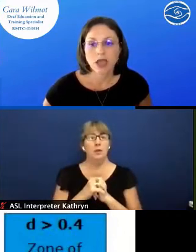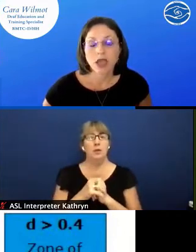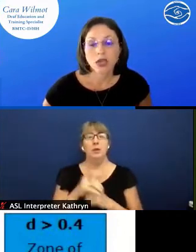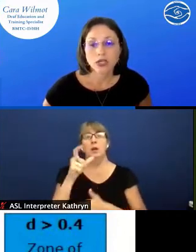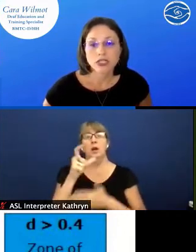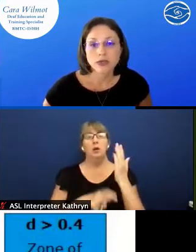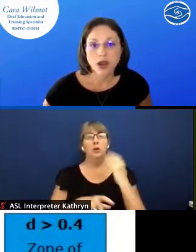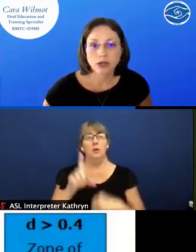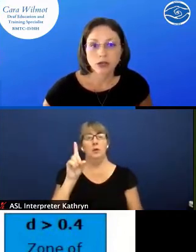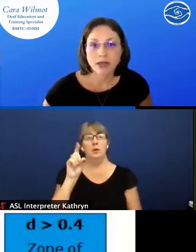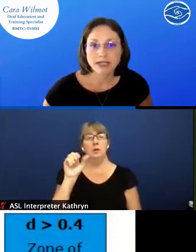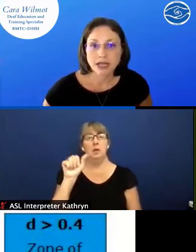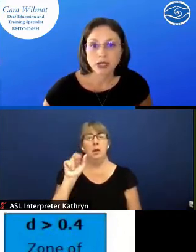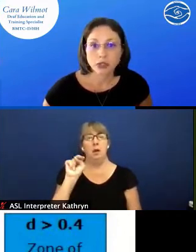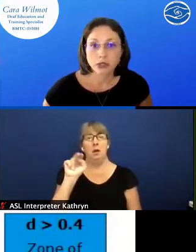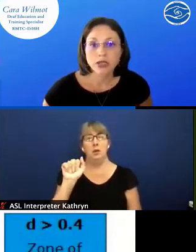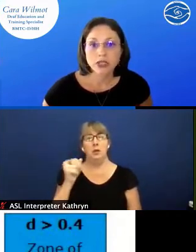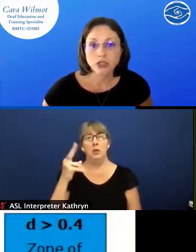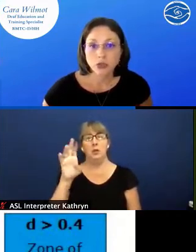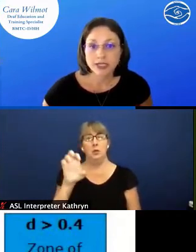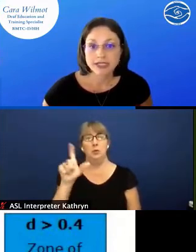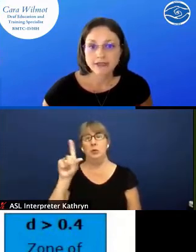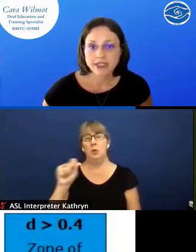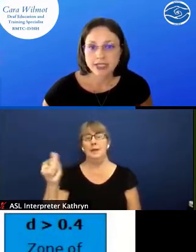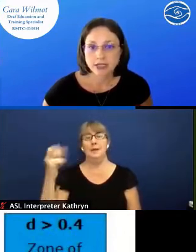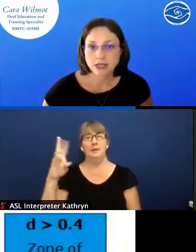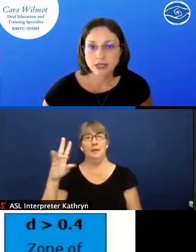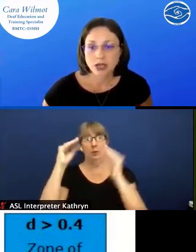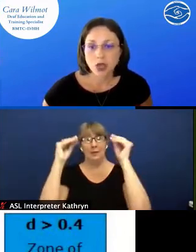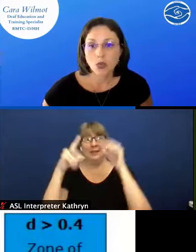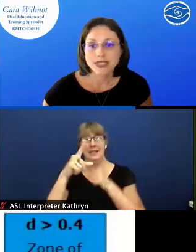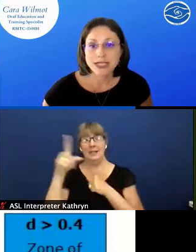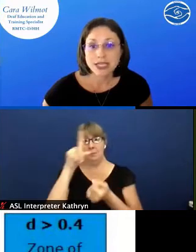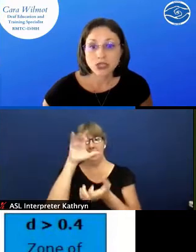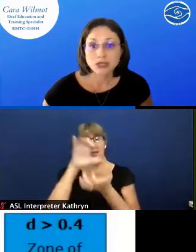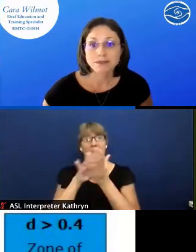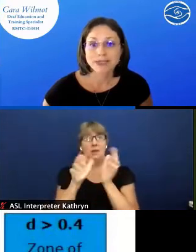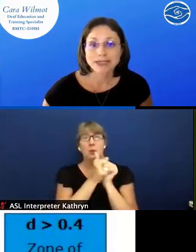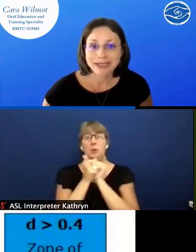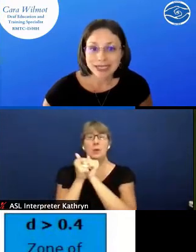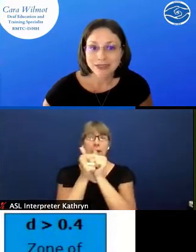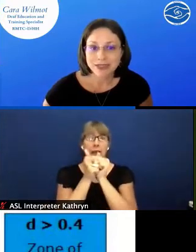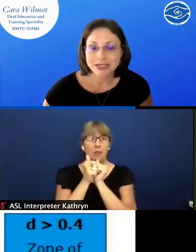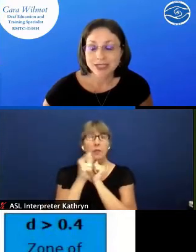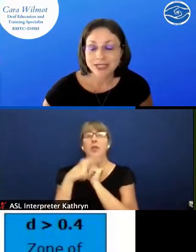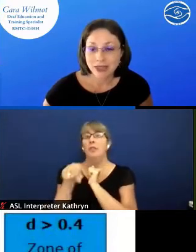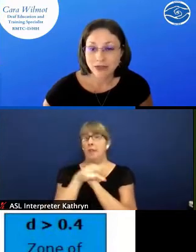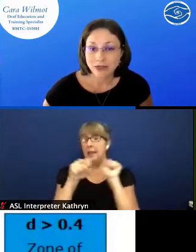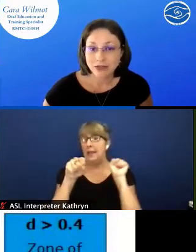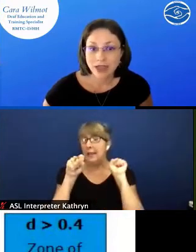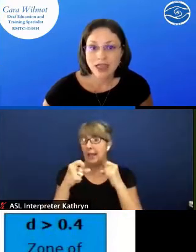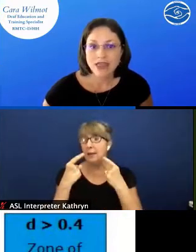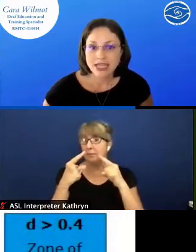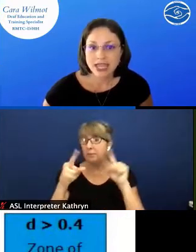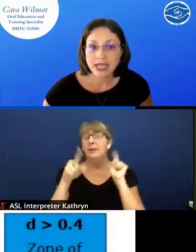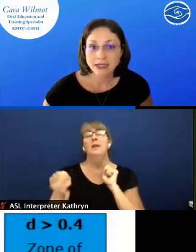According to an article by Donohoo 2017. When teachers believe that together, they can,